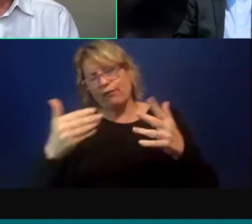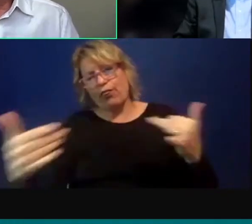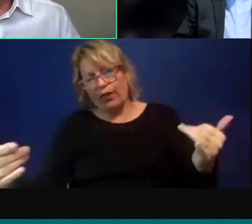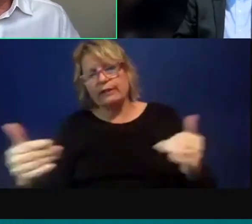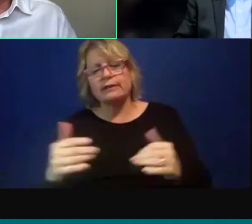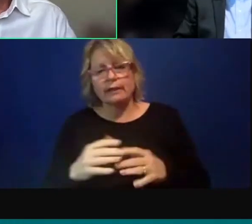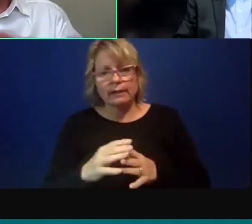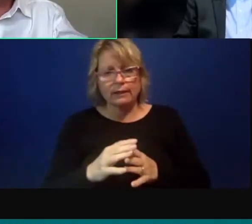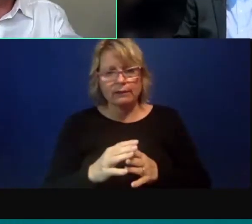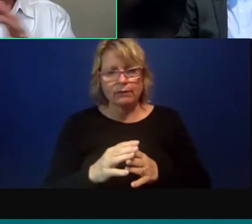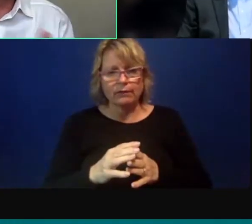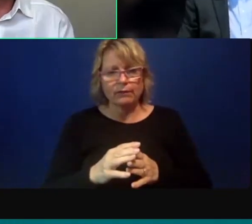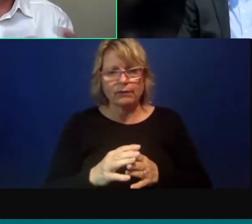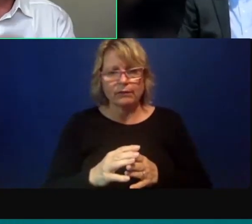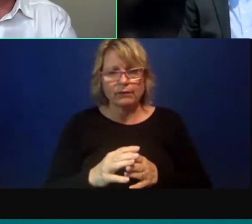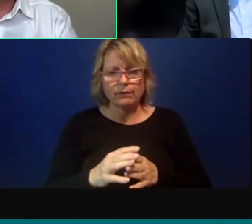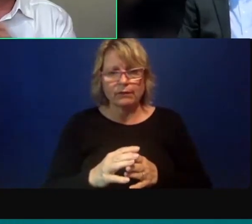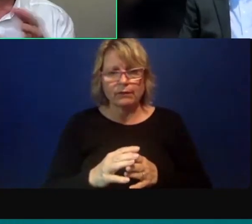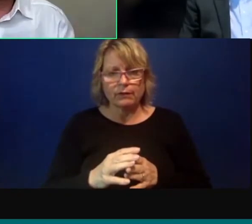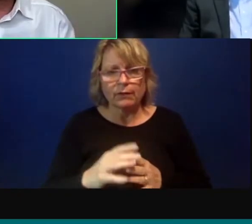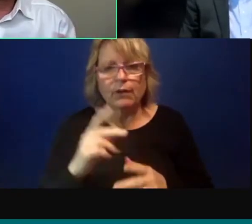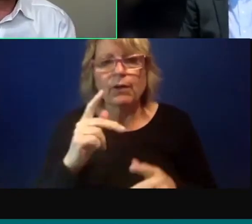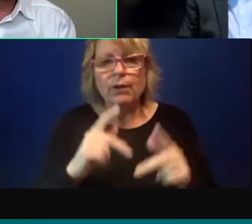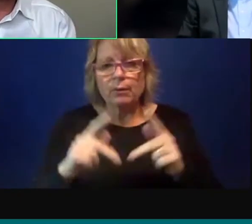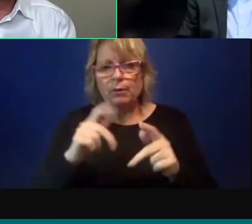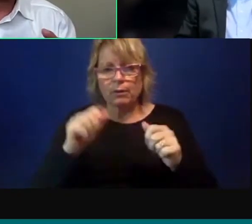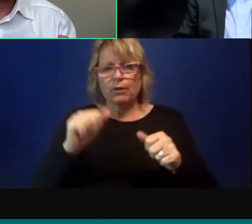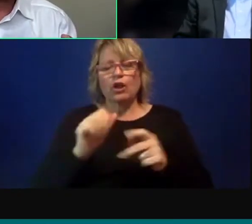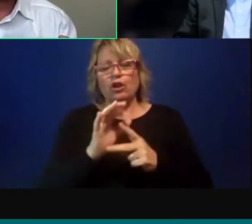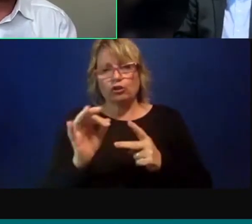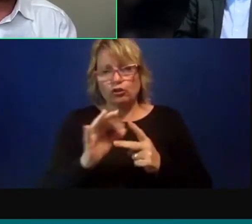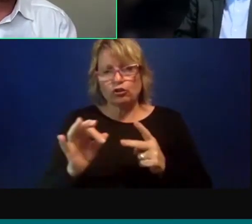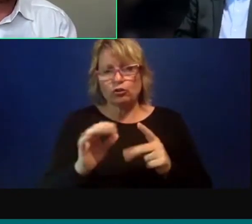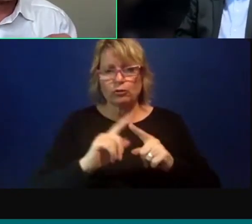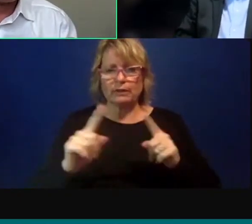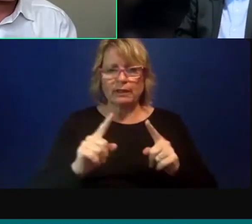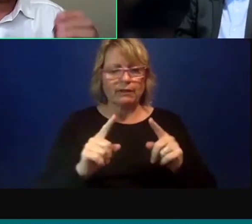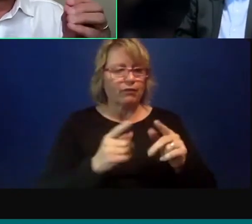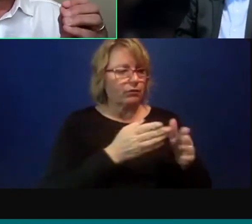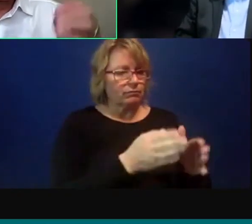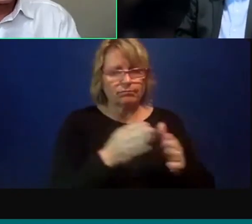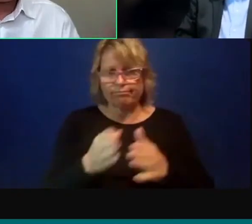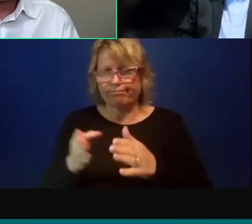The fluidity by which people can choose the different chassis in which they use the same